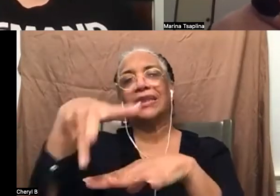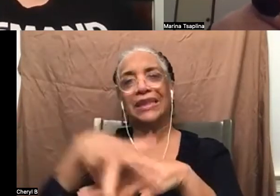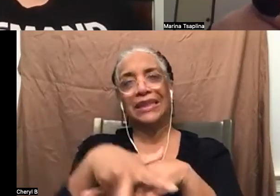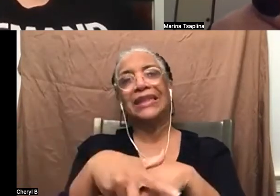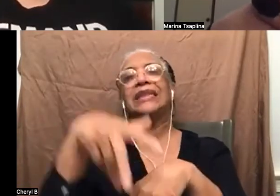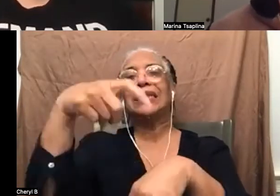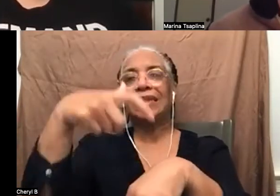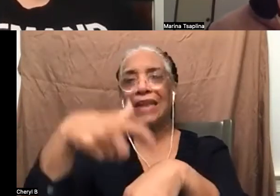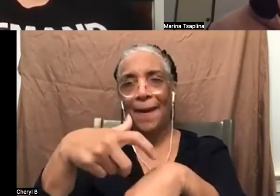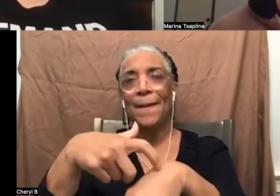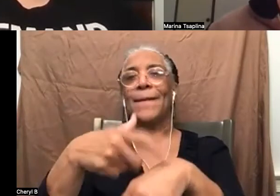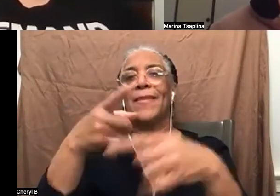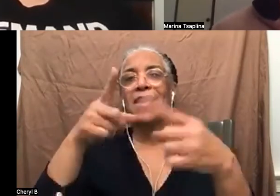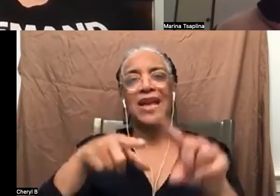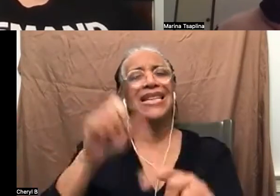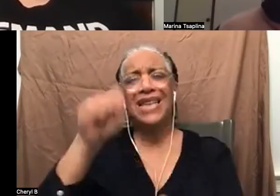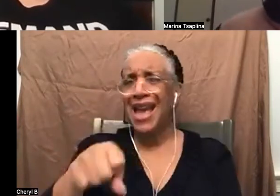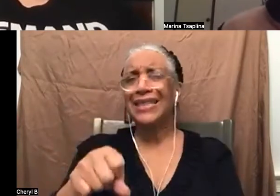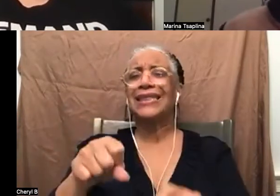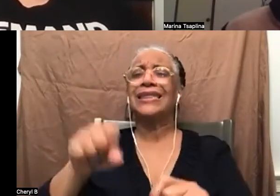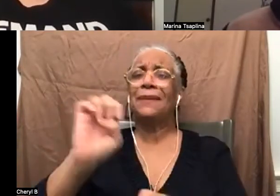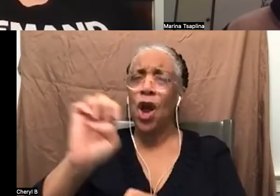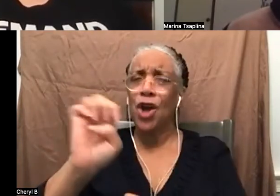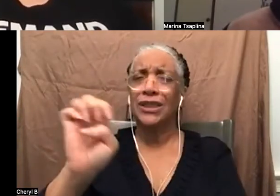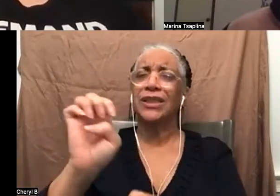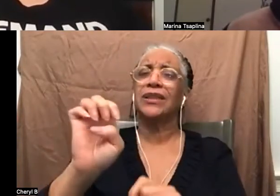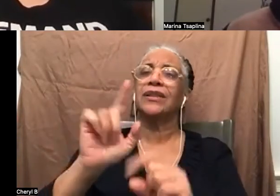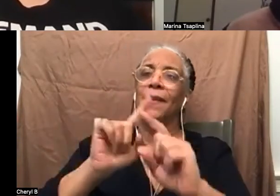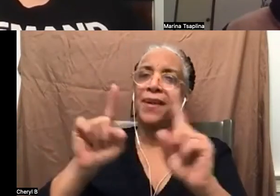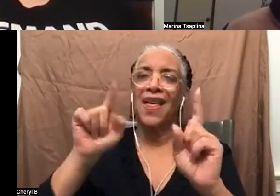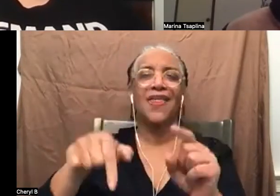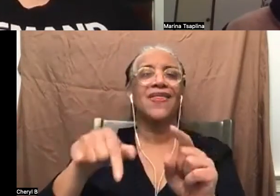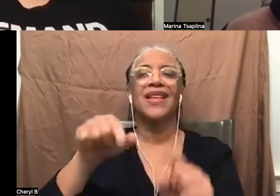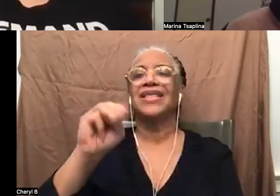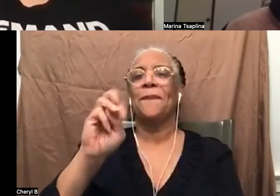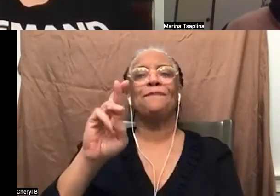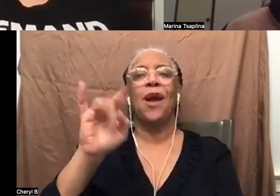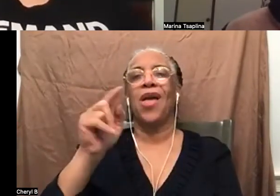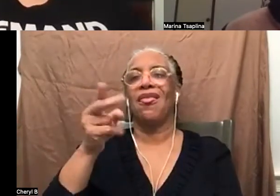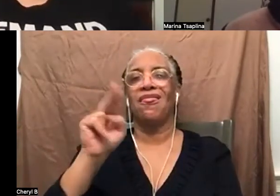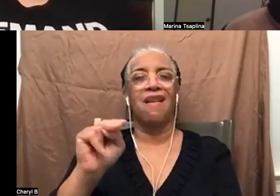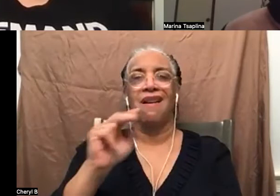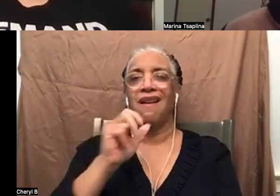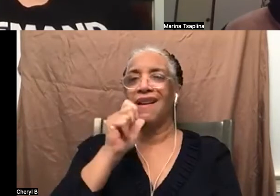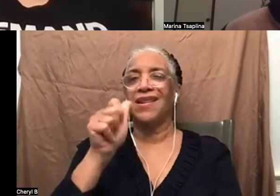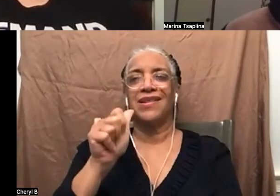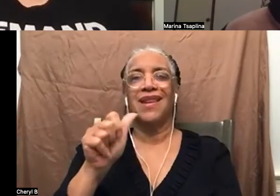dire emergency but this is a marathon not a sprint. You have to take care of yourselves and you have to